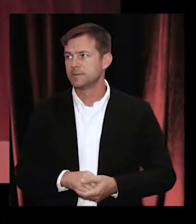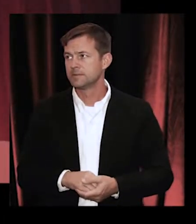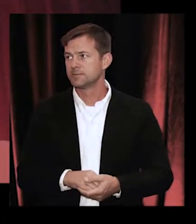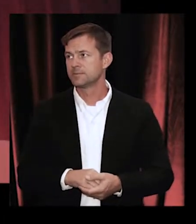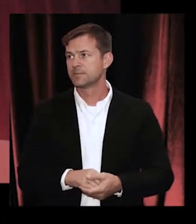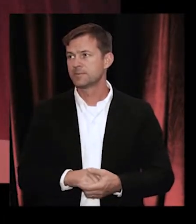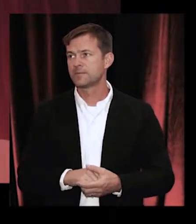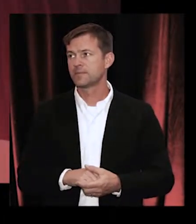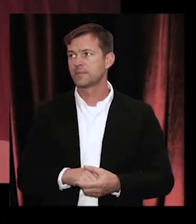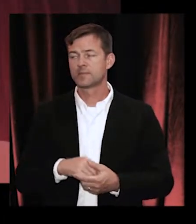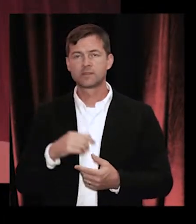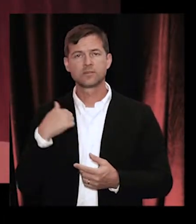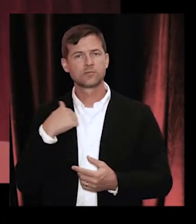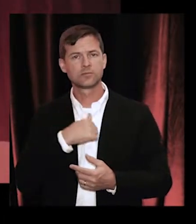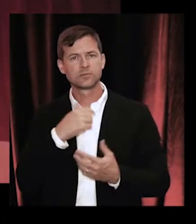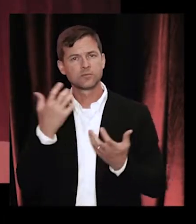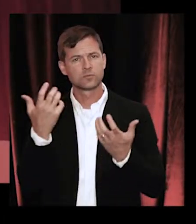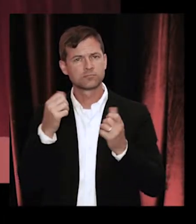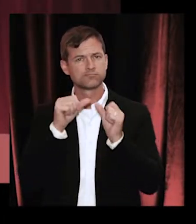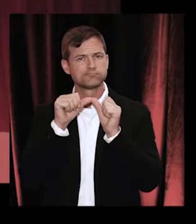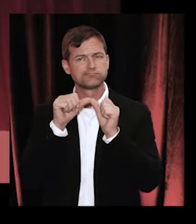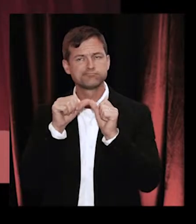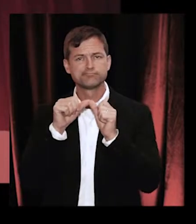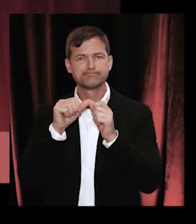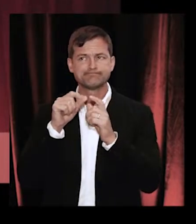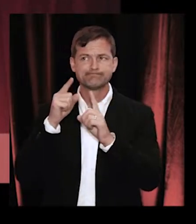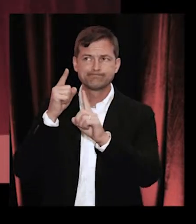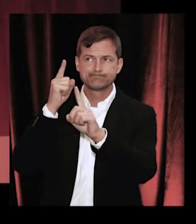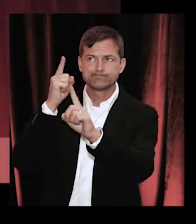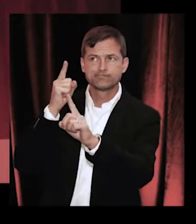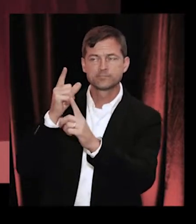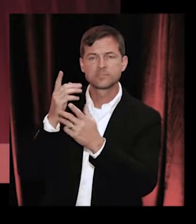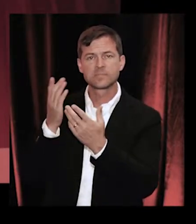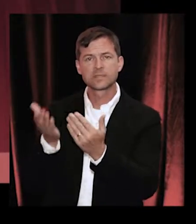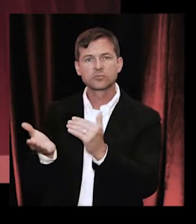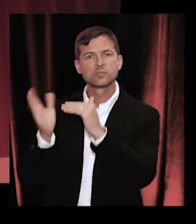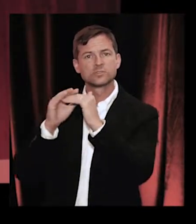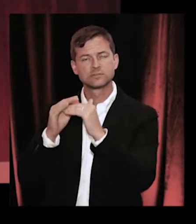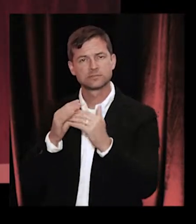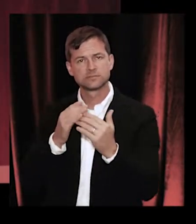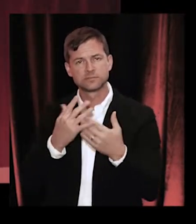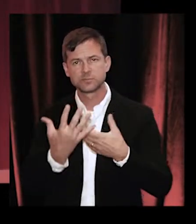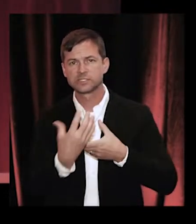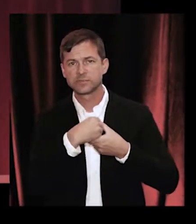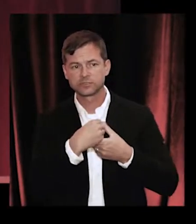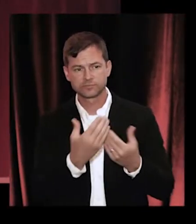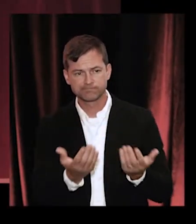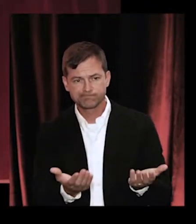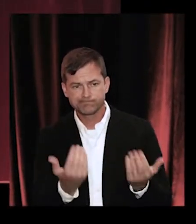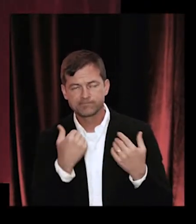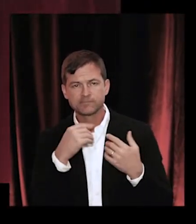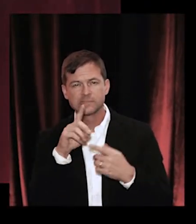We want to continue to dedicate ourselves to increasing that labor force participation, and we can do that